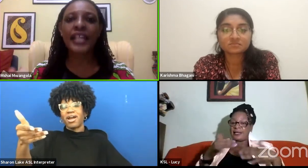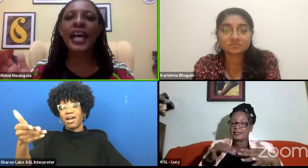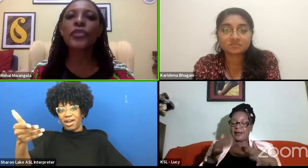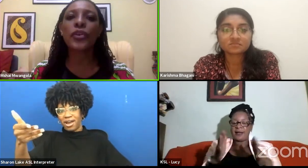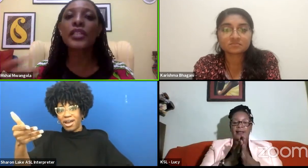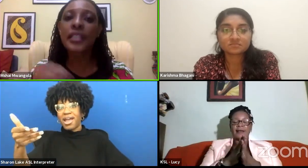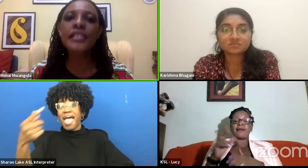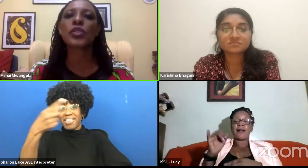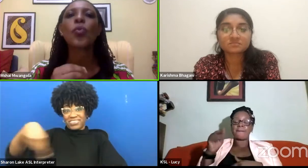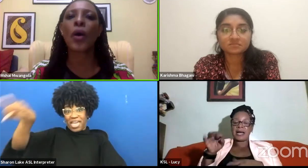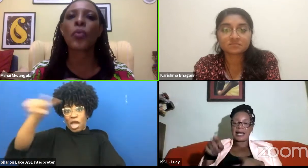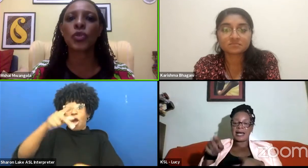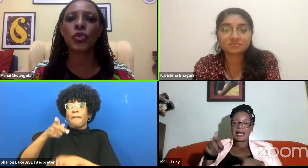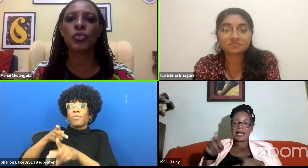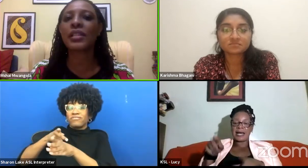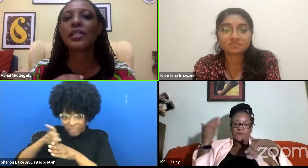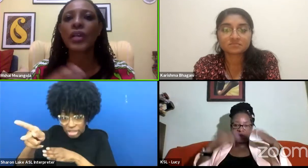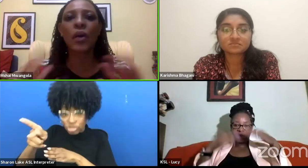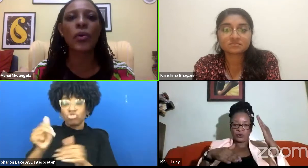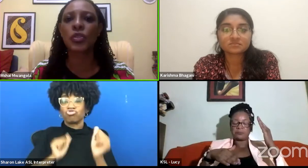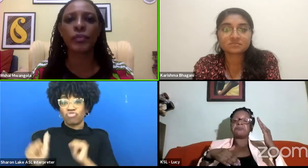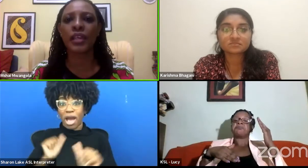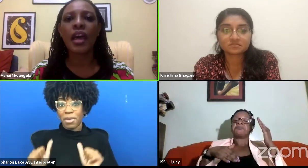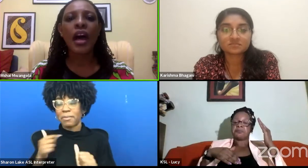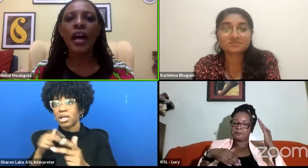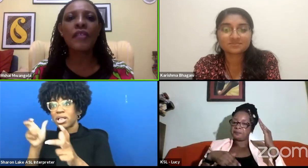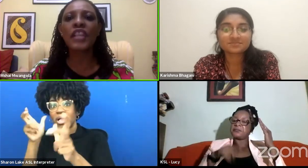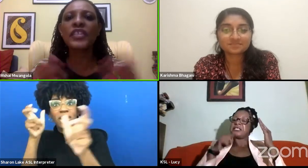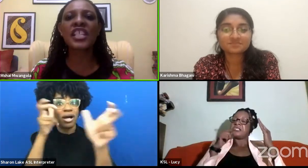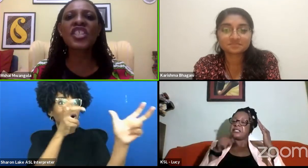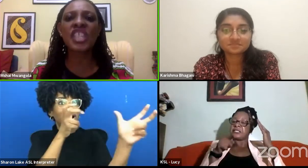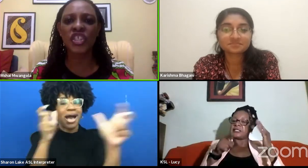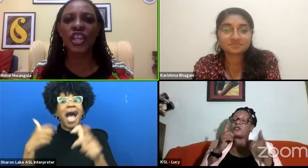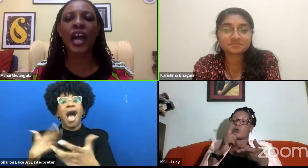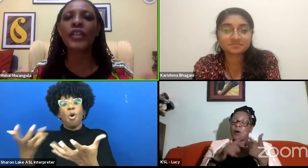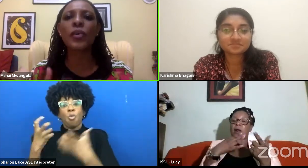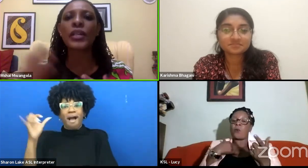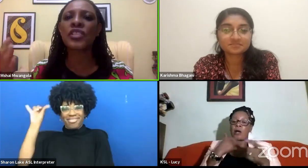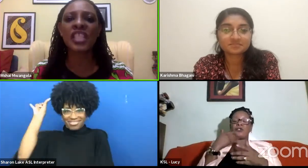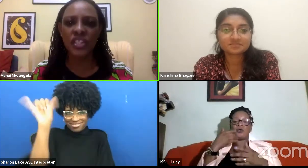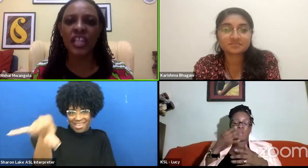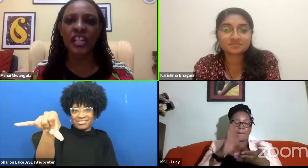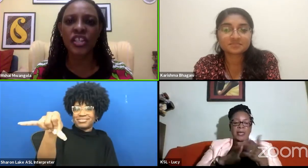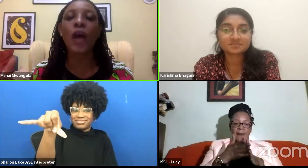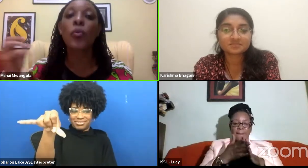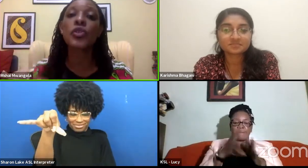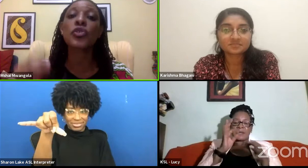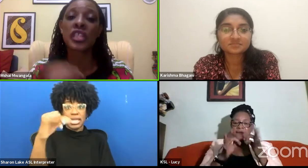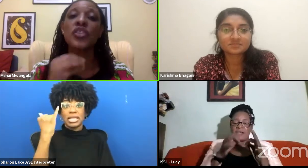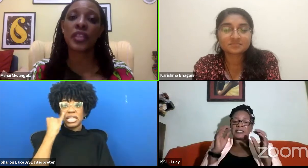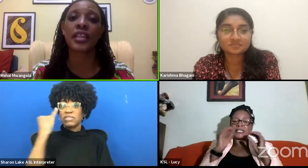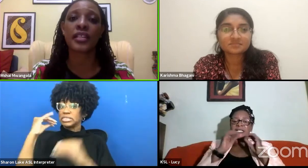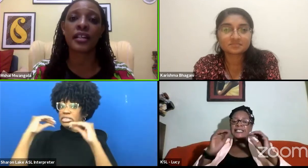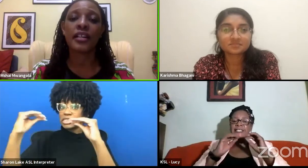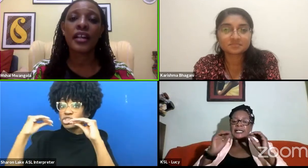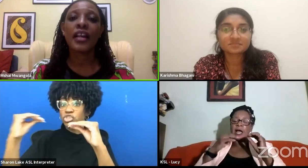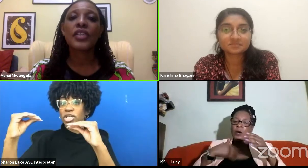And I thought, this is what I want to be. Even if it is teaching, I don't want to teach English. I want to teach theater.